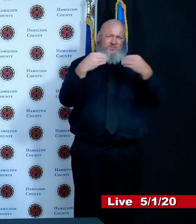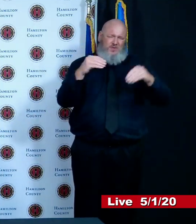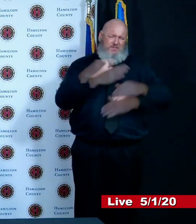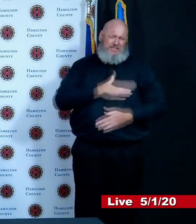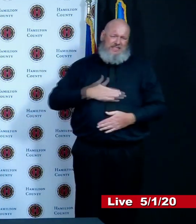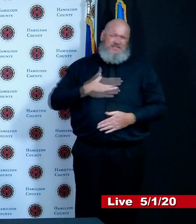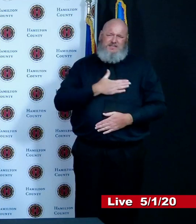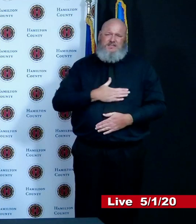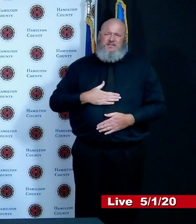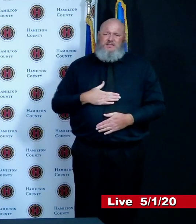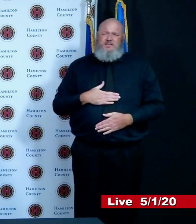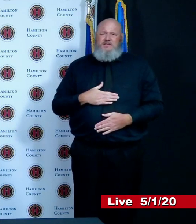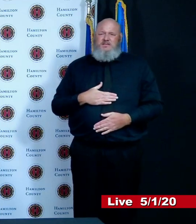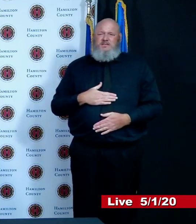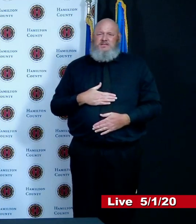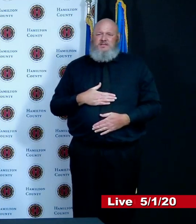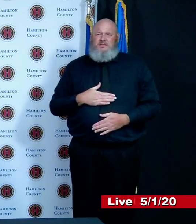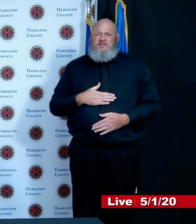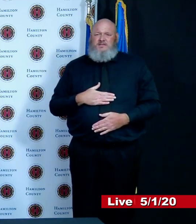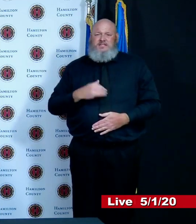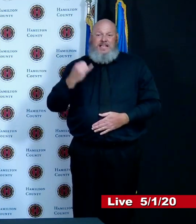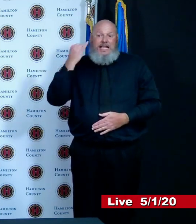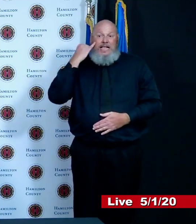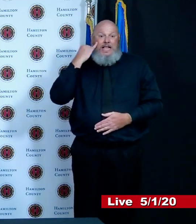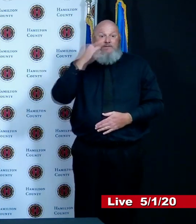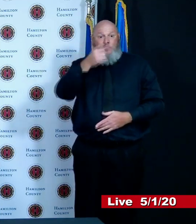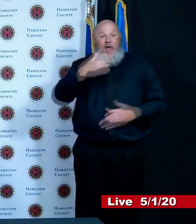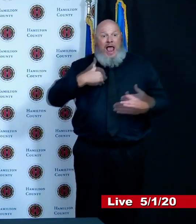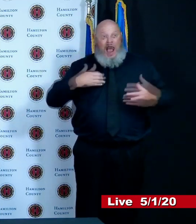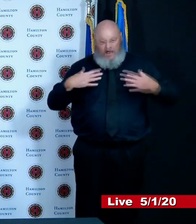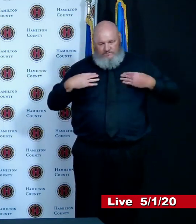showing any symptoms you keep your germs to yourself and prevent others from